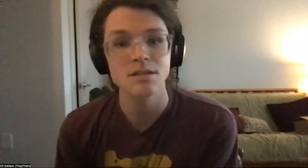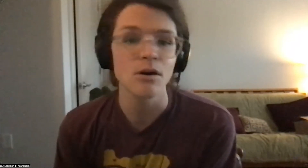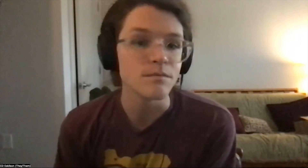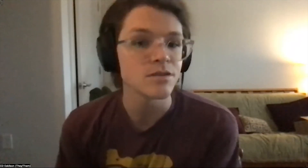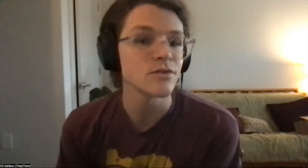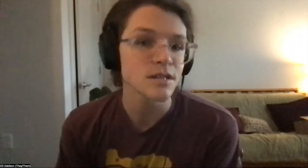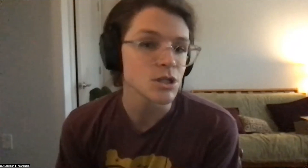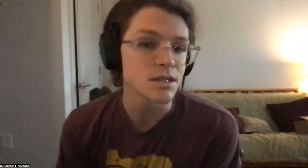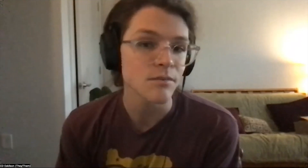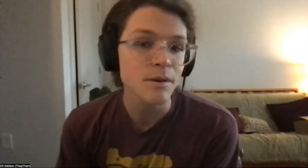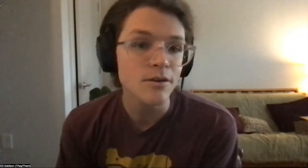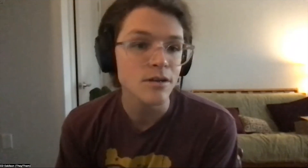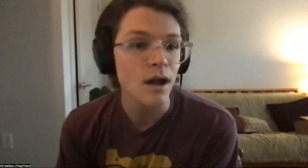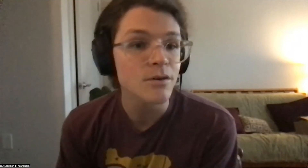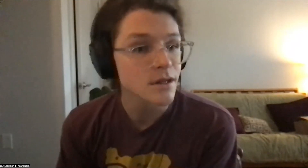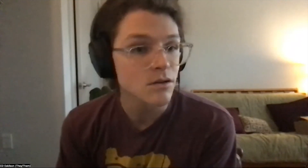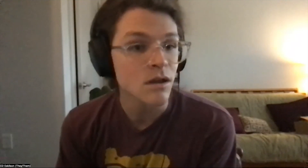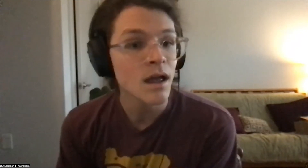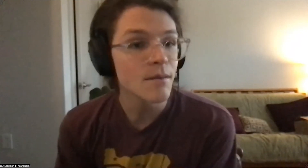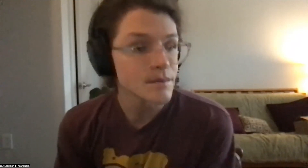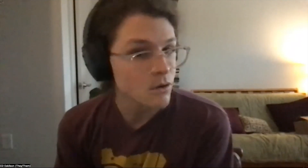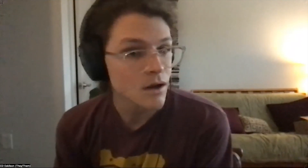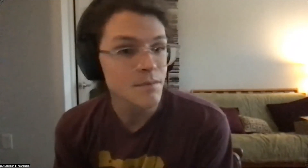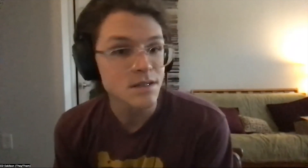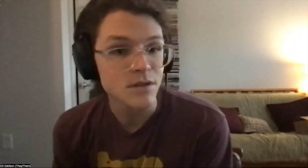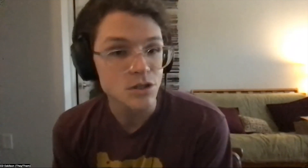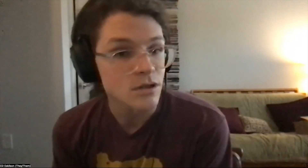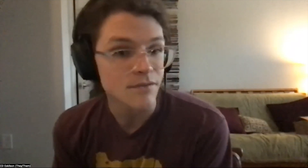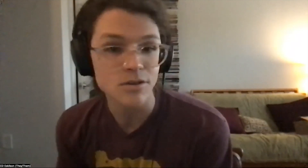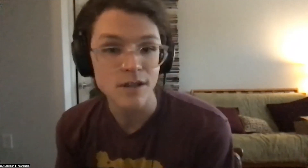His poems and translations have appeared in Copper Nickel, Mānoa: A Pacific Journal of